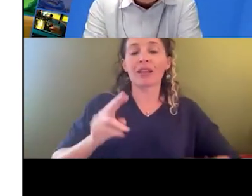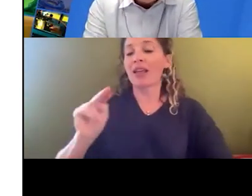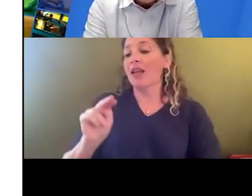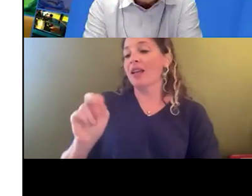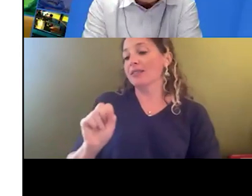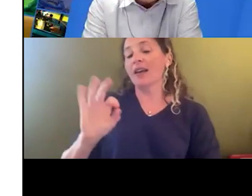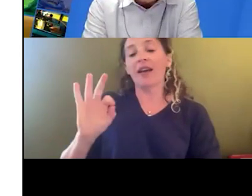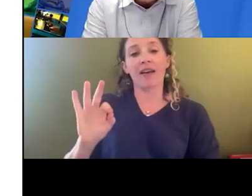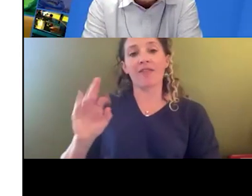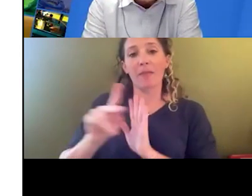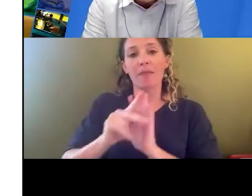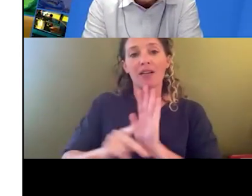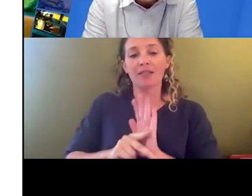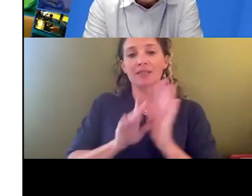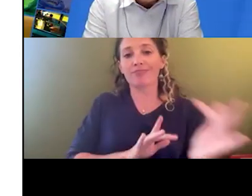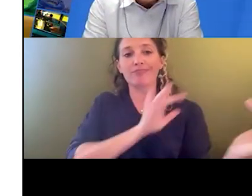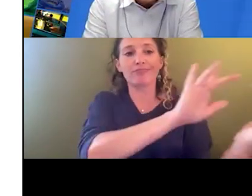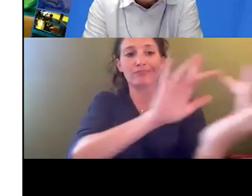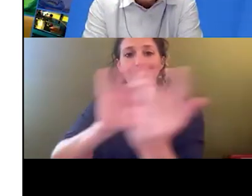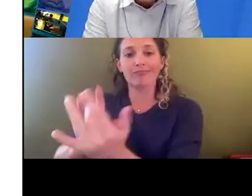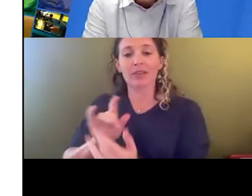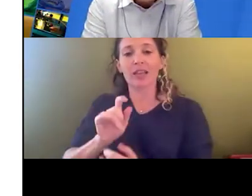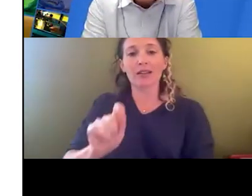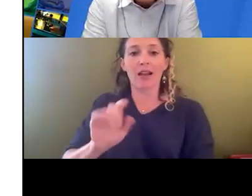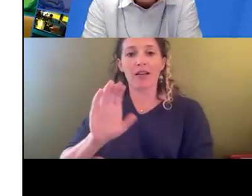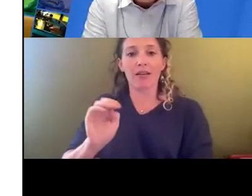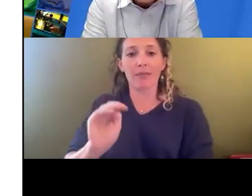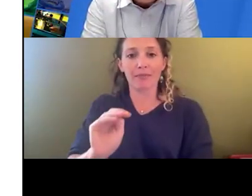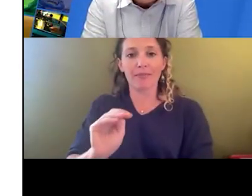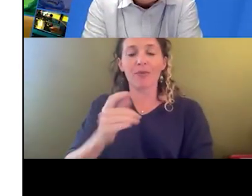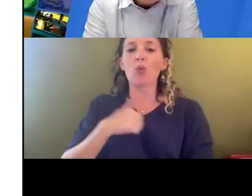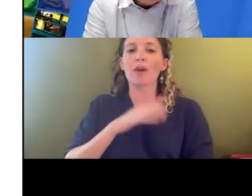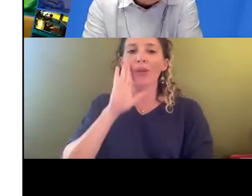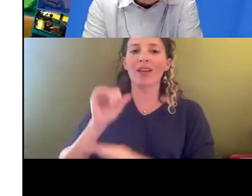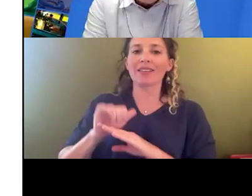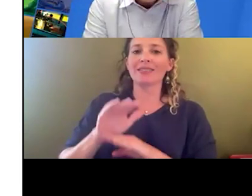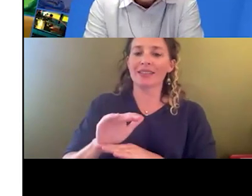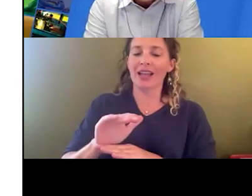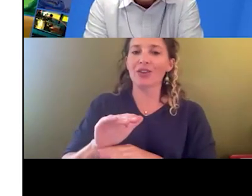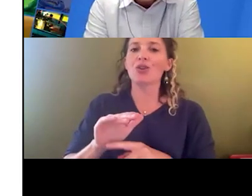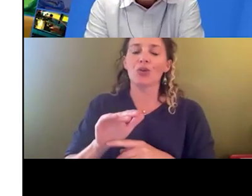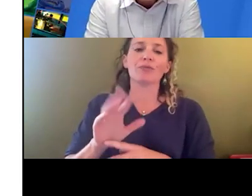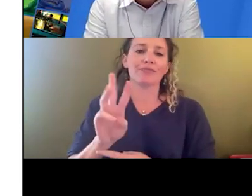We will send you an email announcement as soon as the session has been posted. If you have any technical